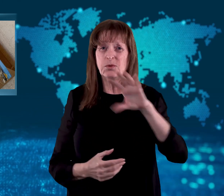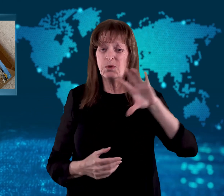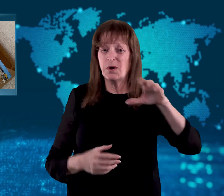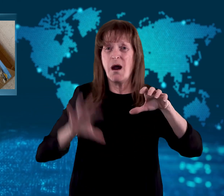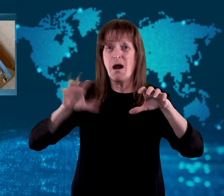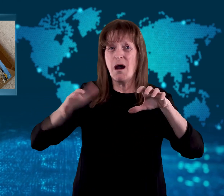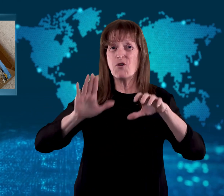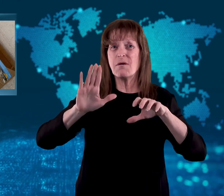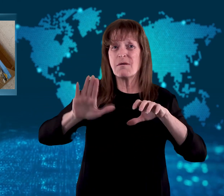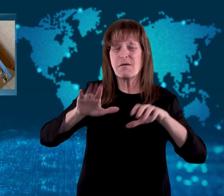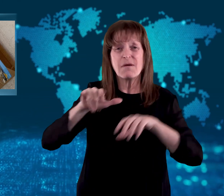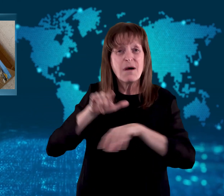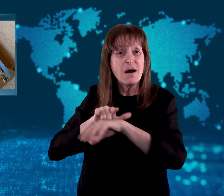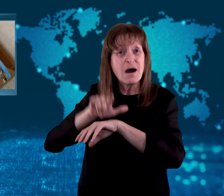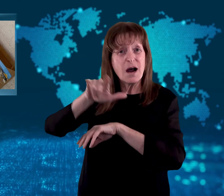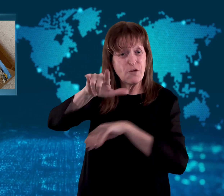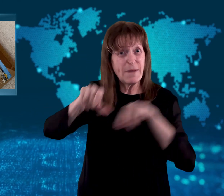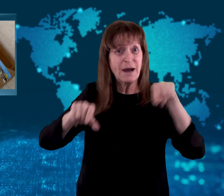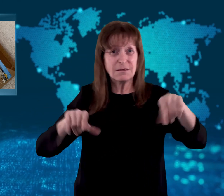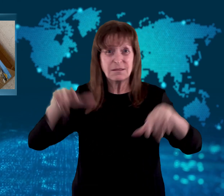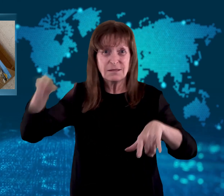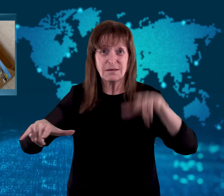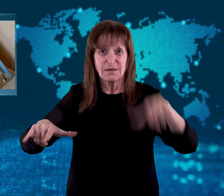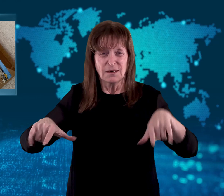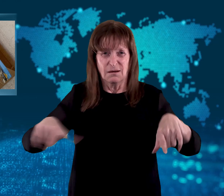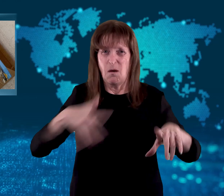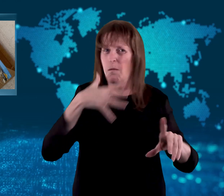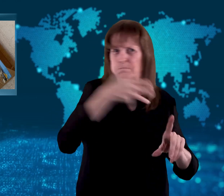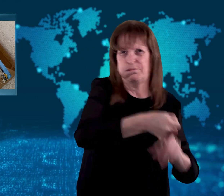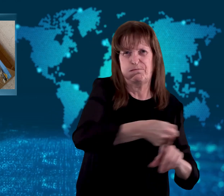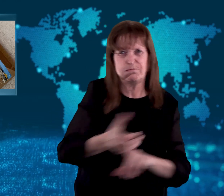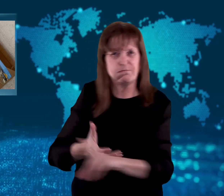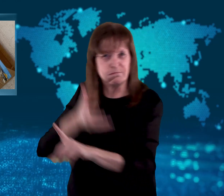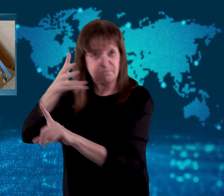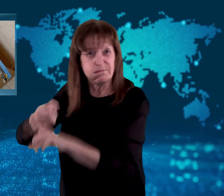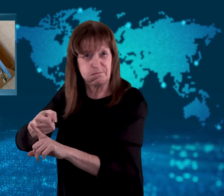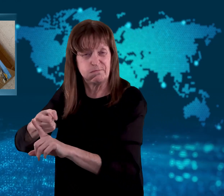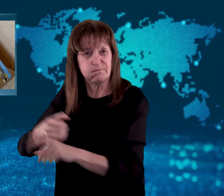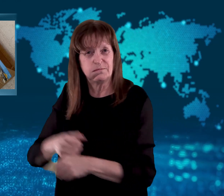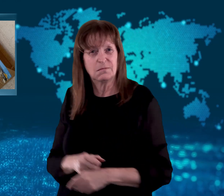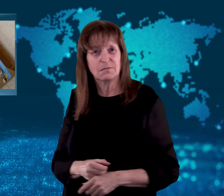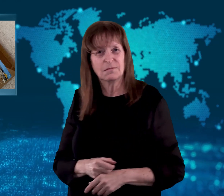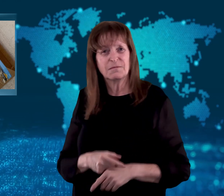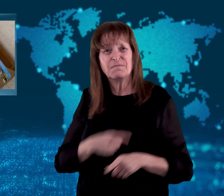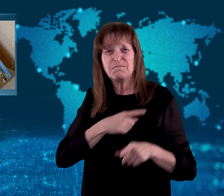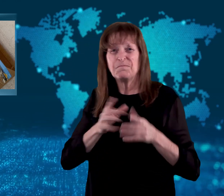Some called those explosions "mysterious," but Russia has blamed Ukraine.